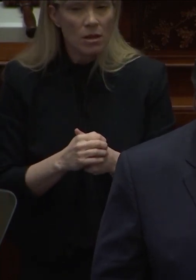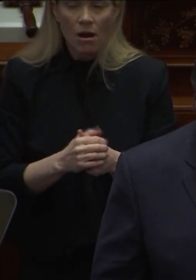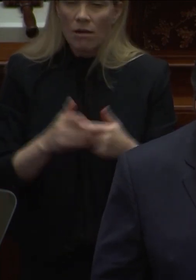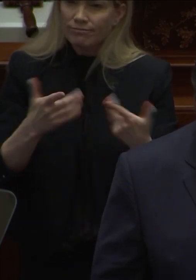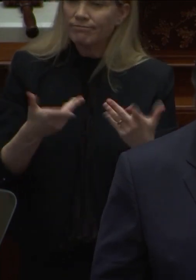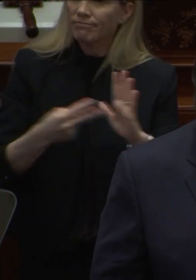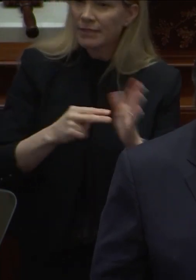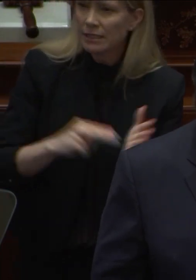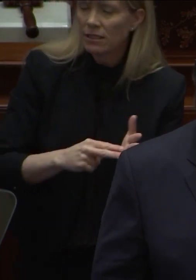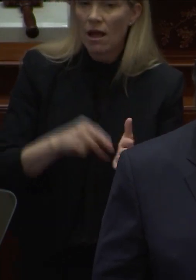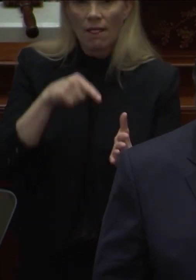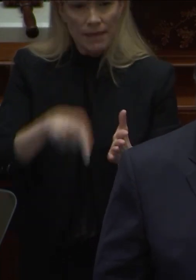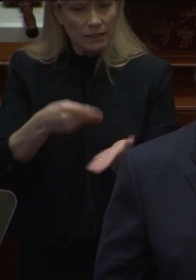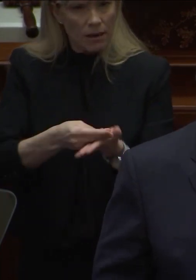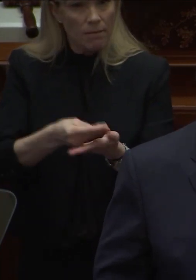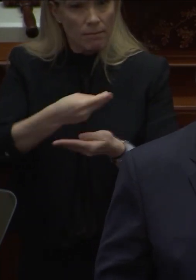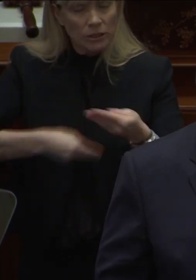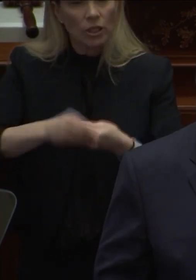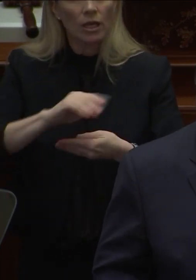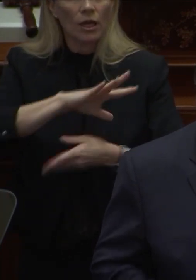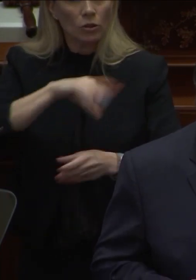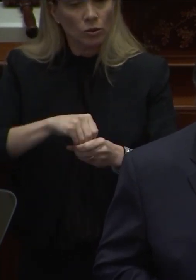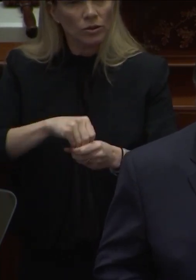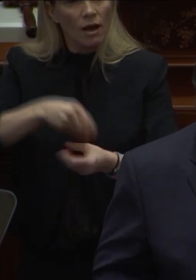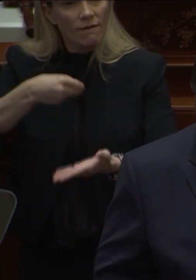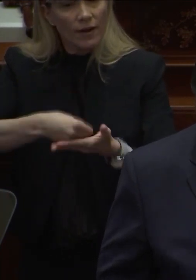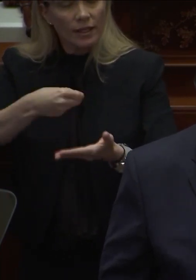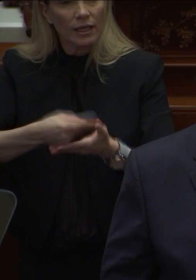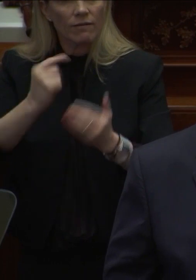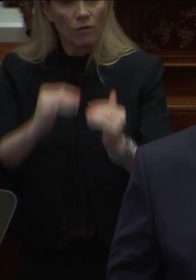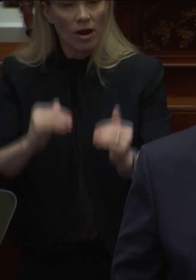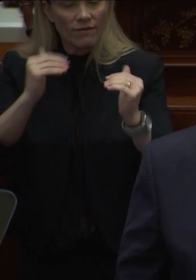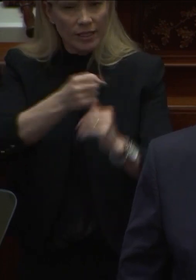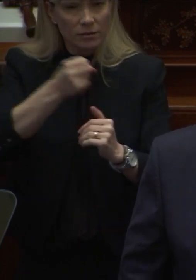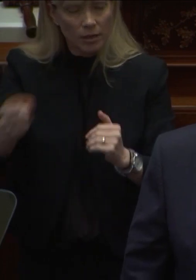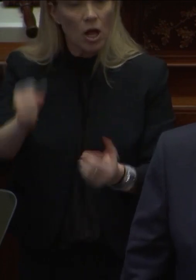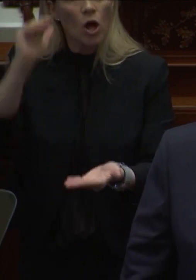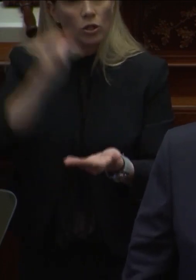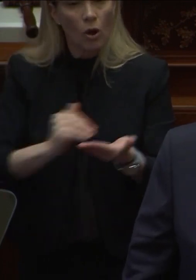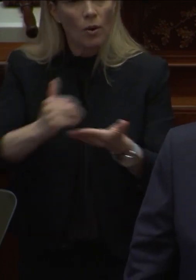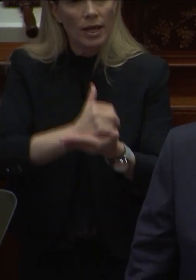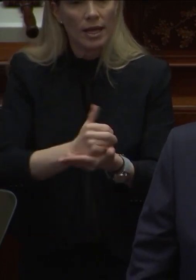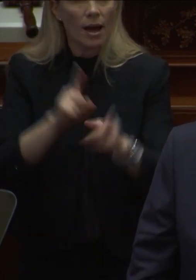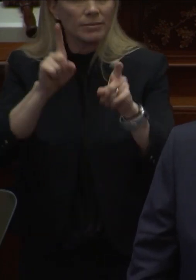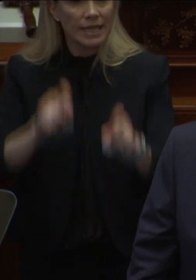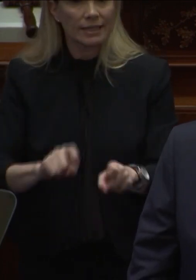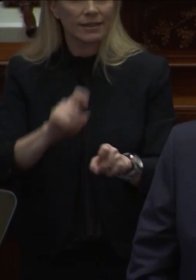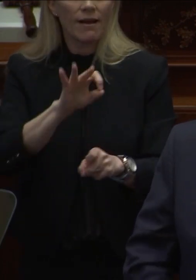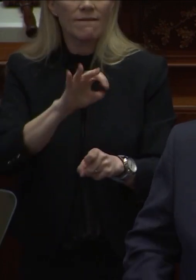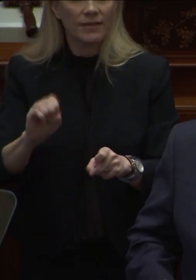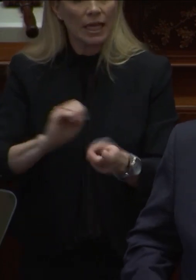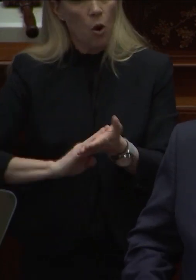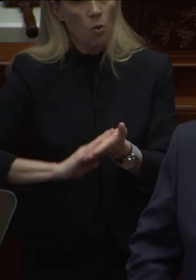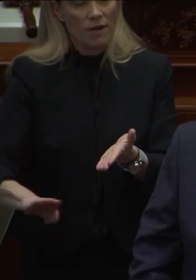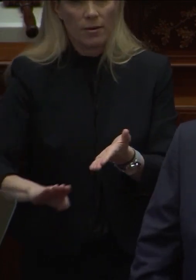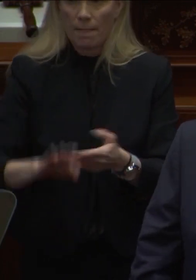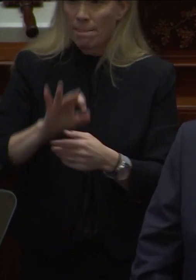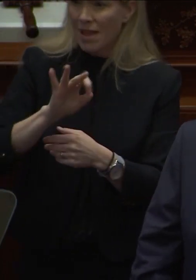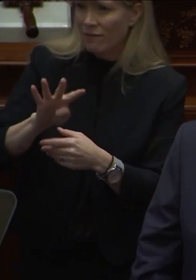TRADITIONALLY NEGLECTED COMMUNITIES. ALONG THOSE LINES, THIS BUDGET INCLUDES FUNDING FOR THE ADVANCED PLACEMENT LOW INCOME